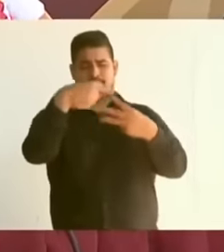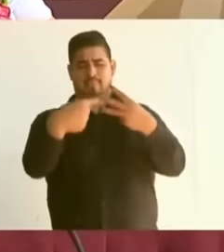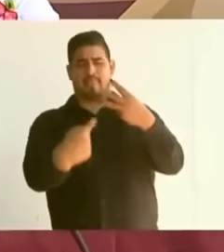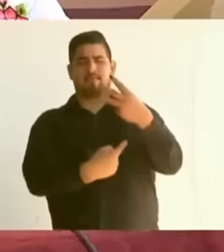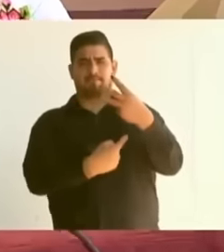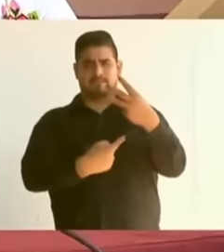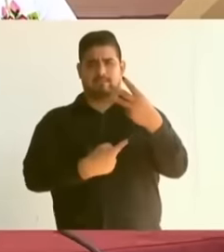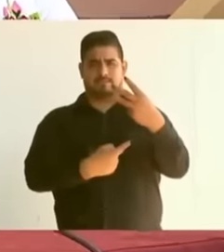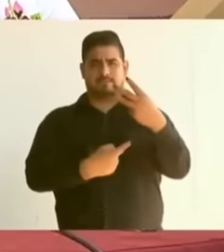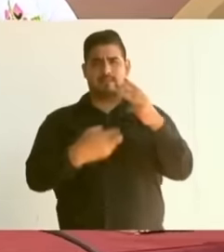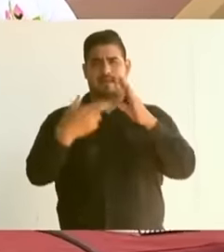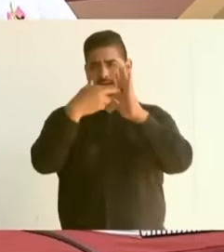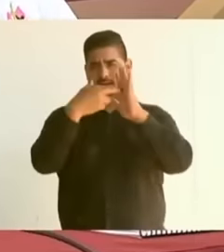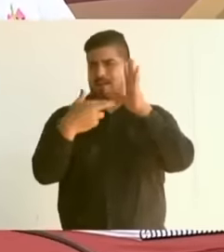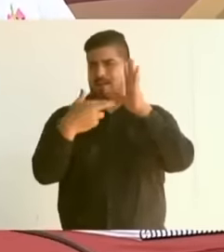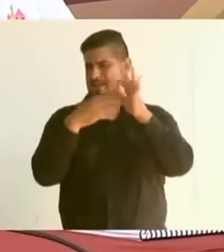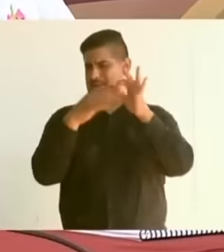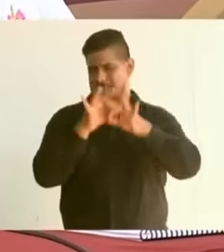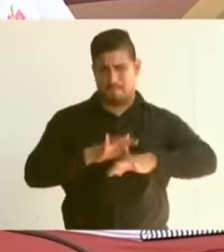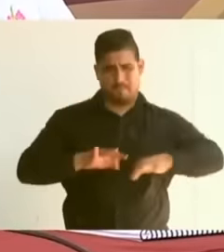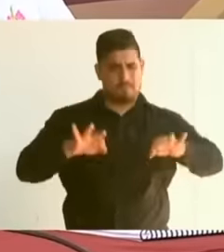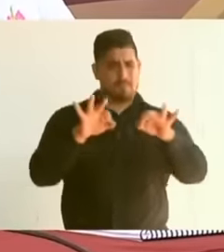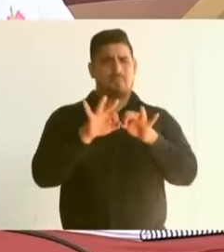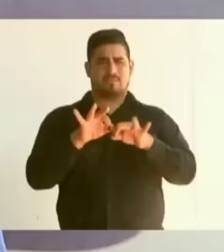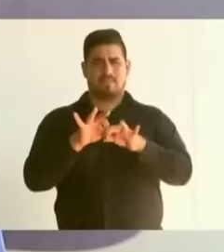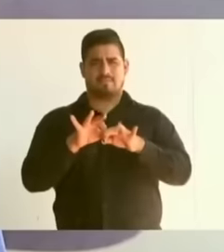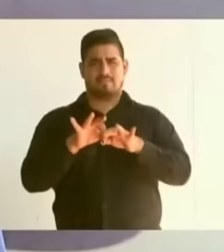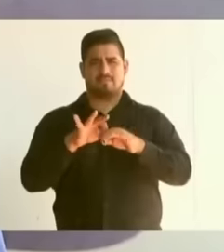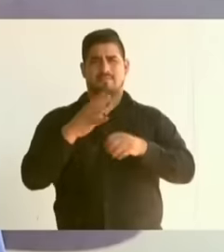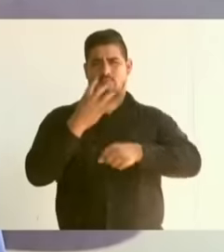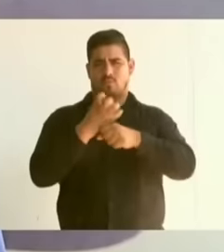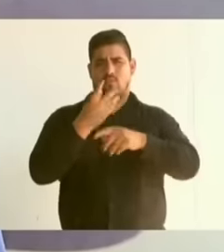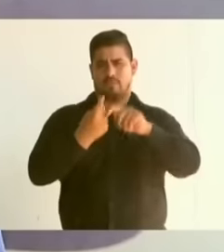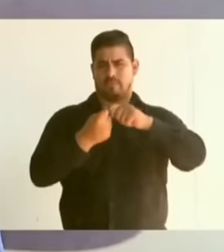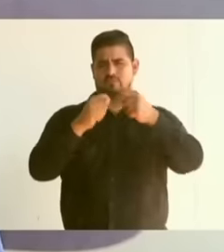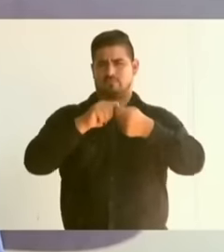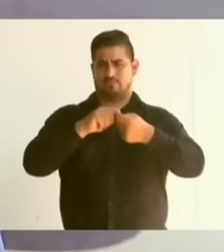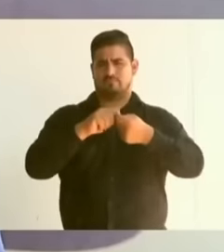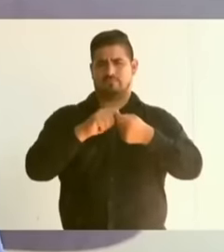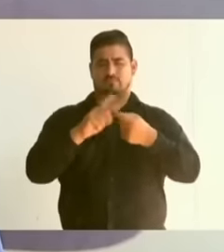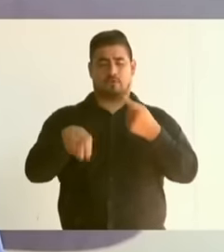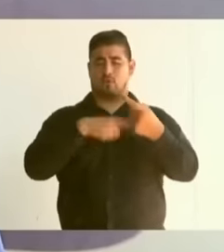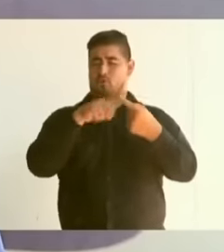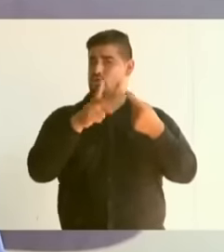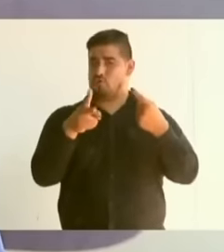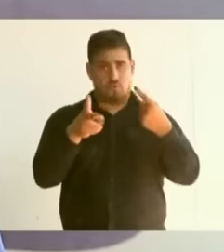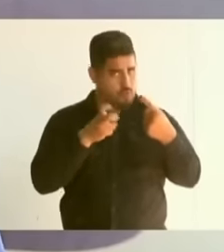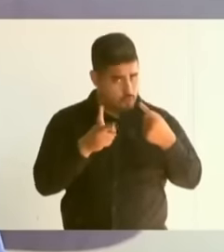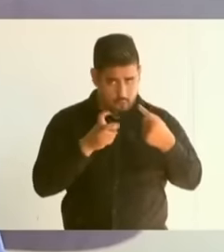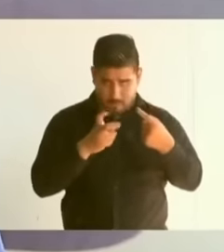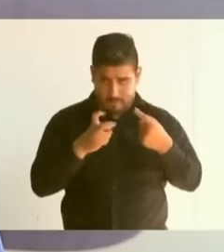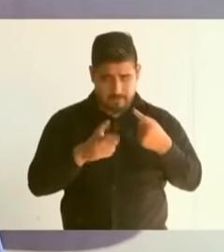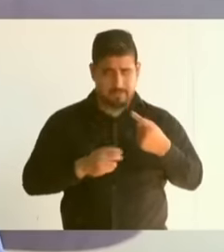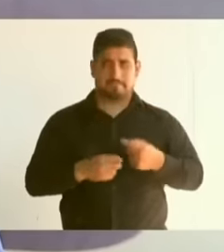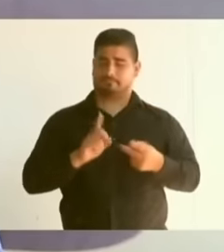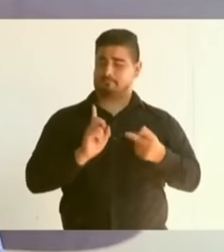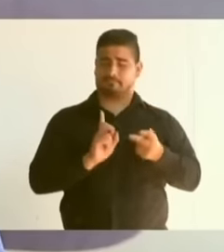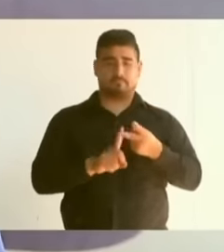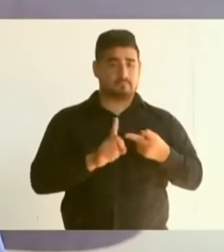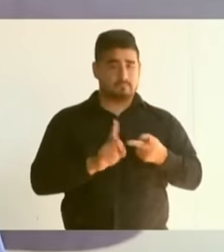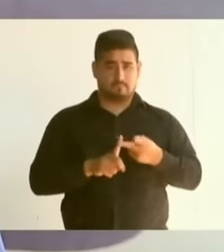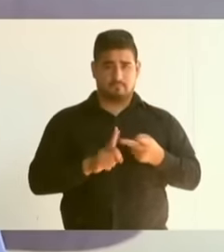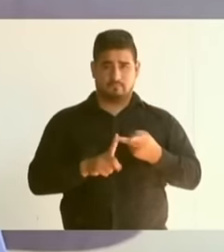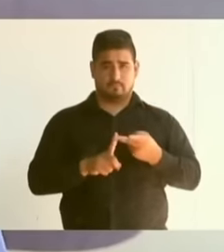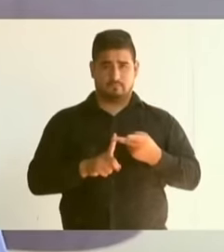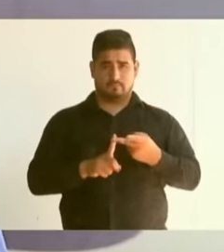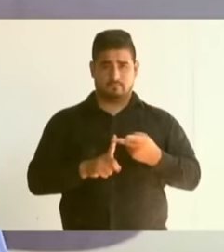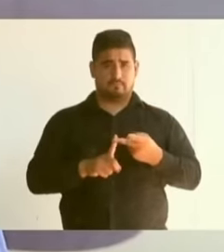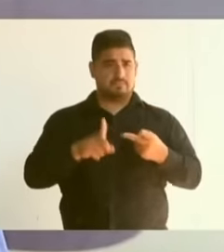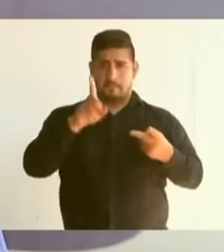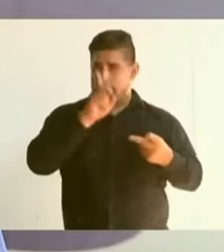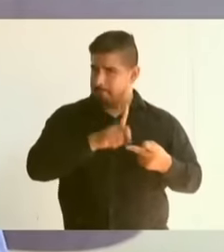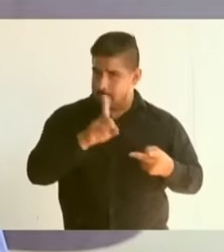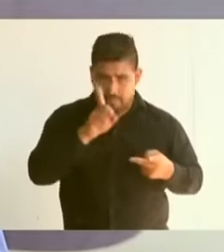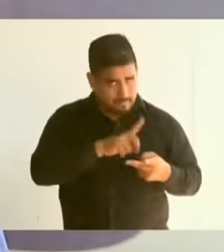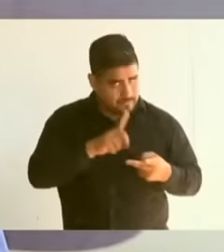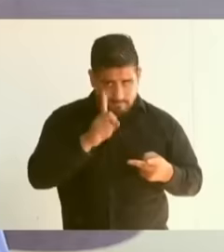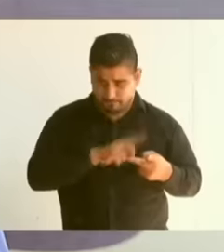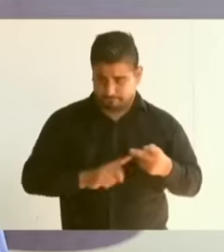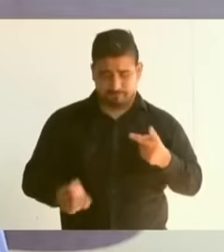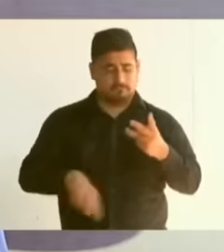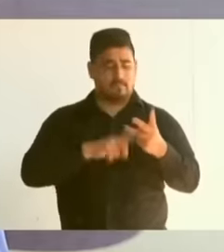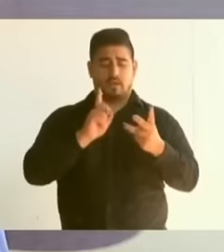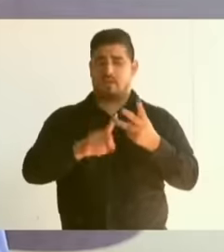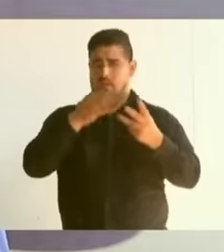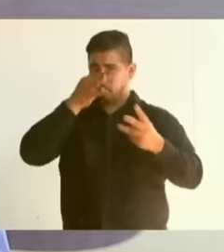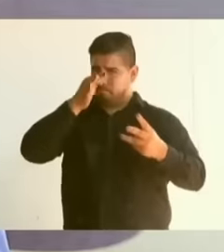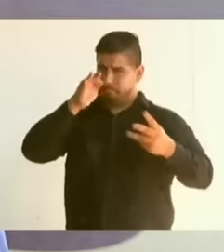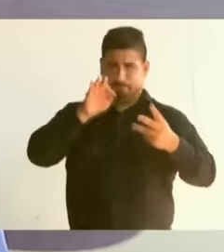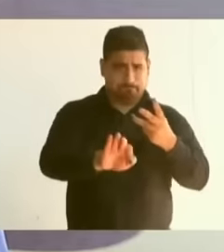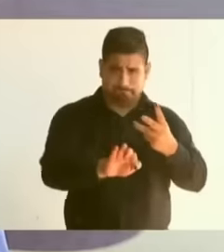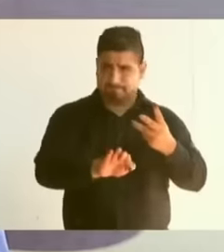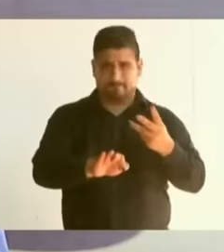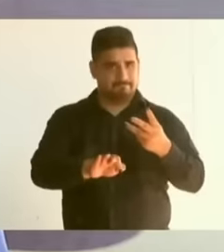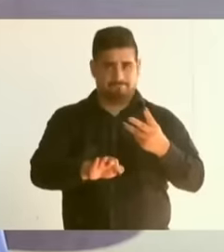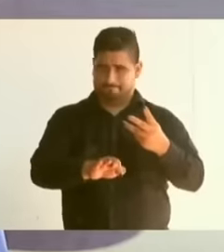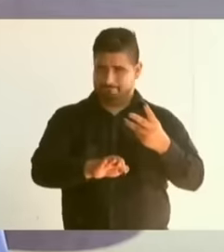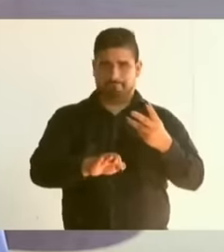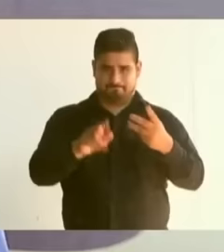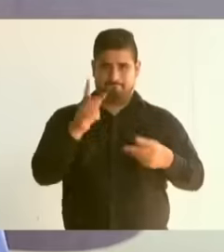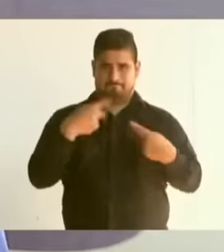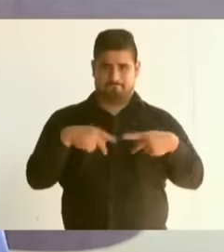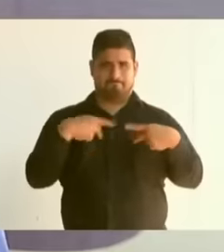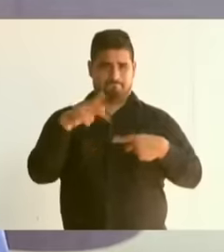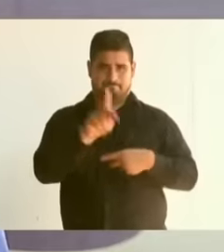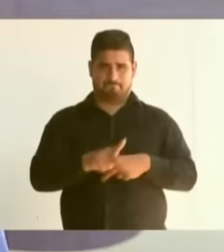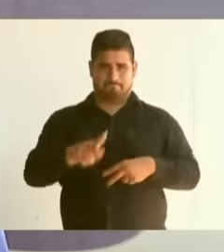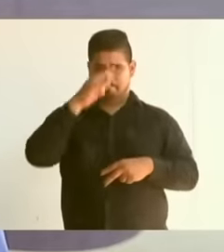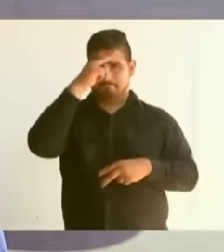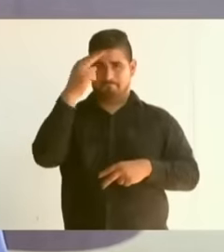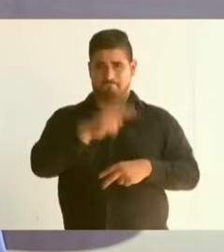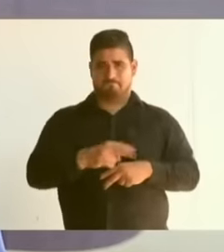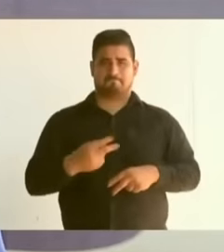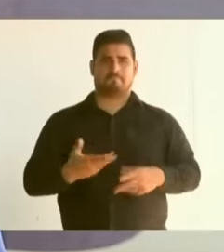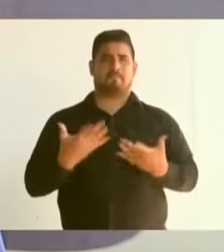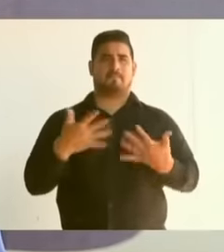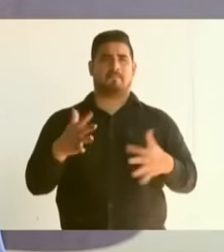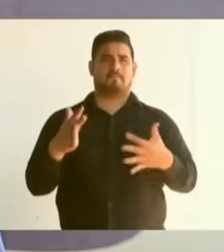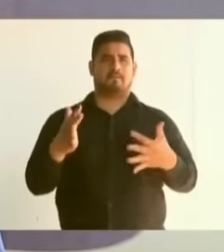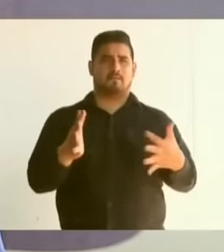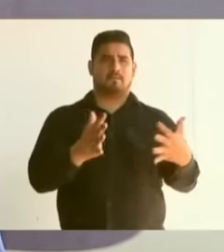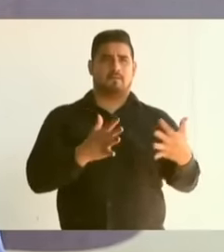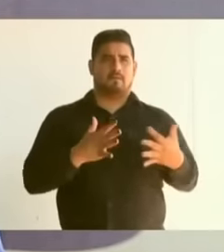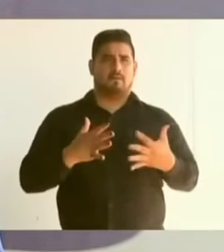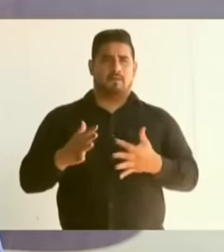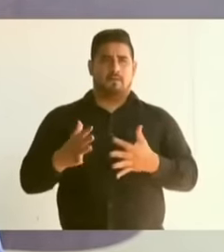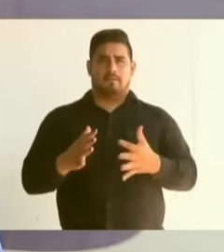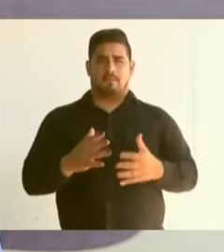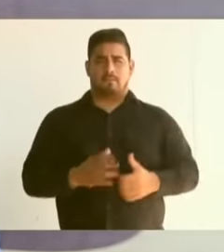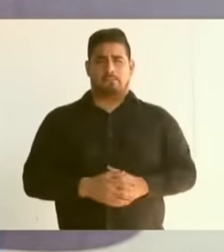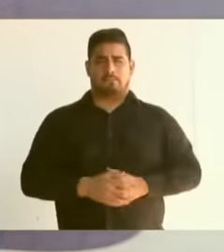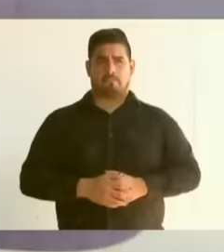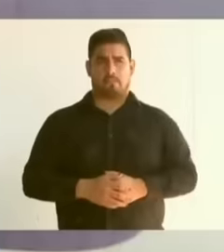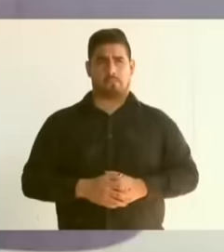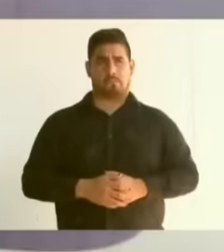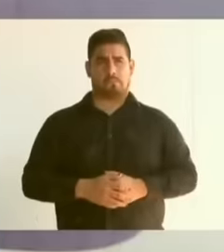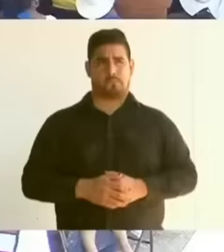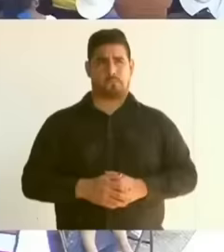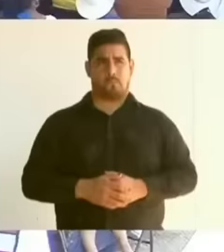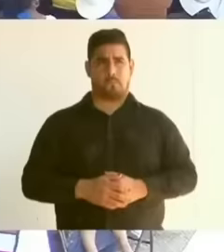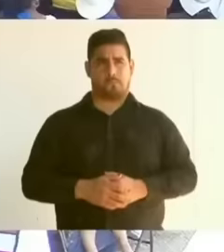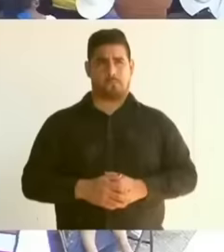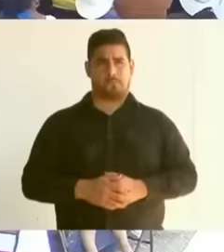basic principles of our movement no steal no lie and not betray the people,